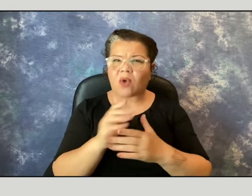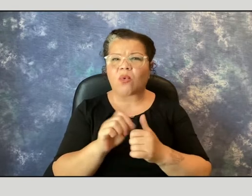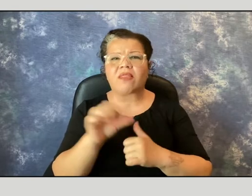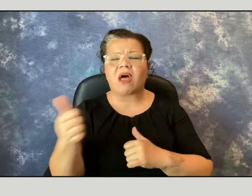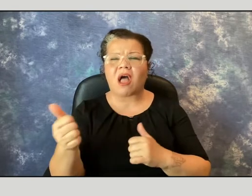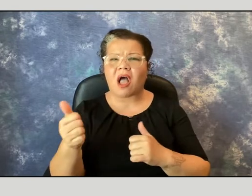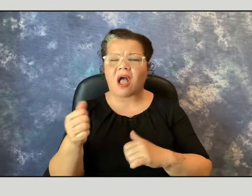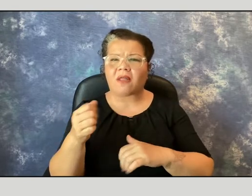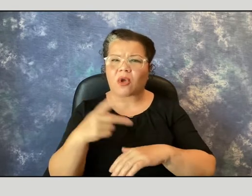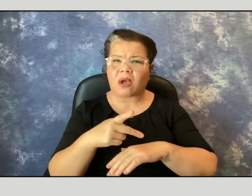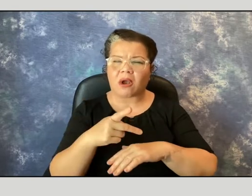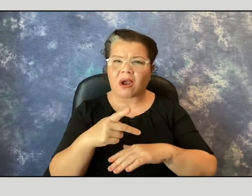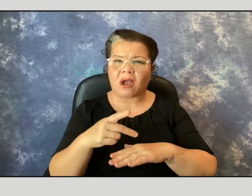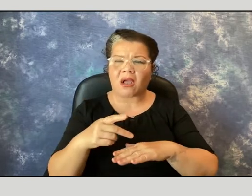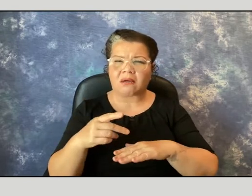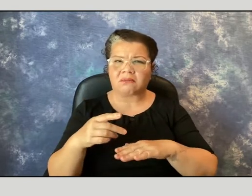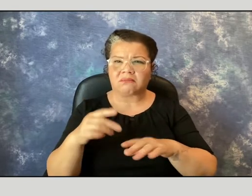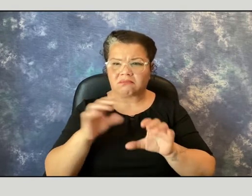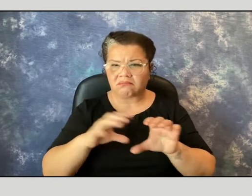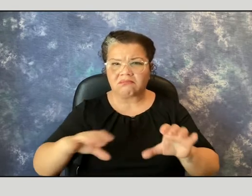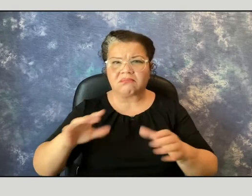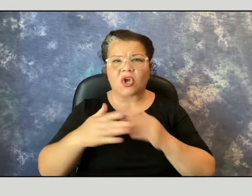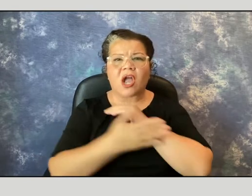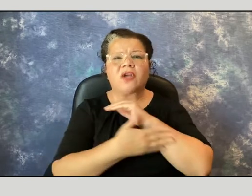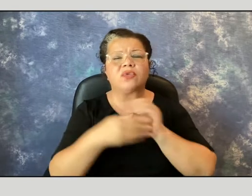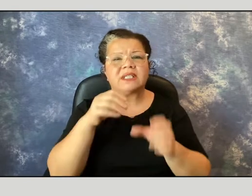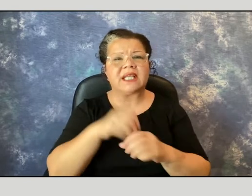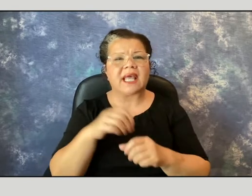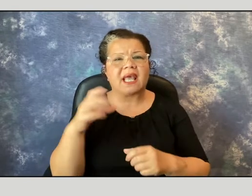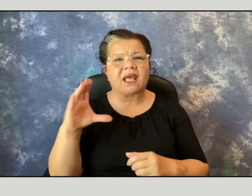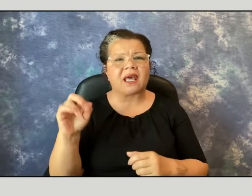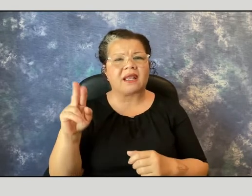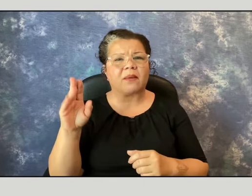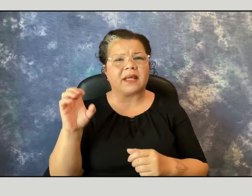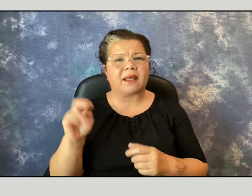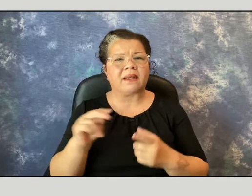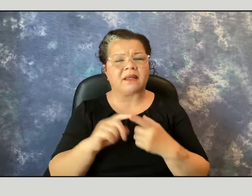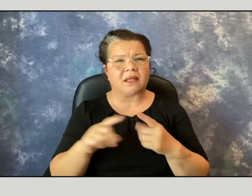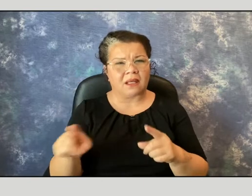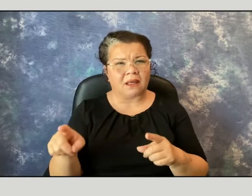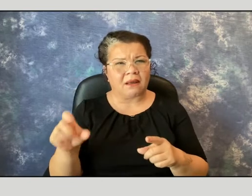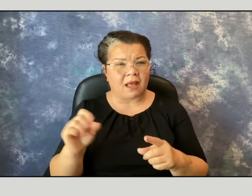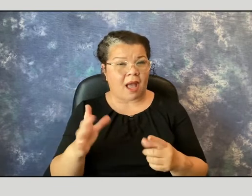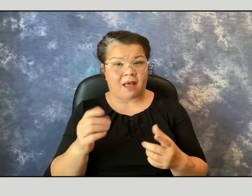Again, these are one of these enormous questions, but I'd love to get into this zone. Yeah.